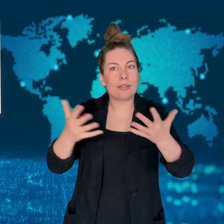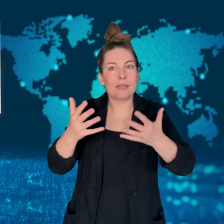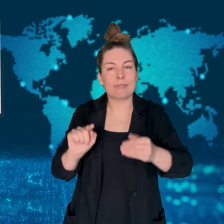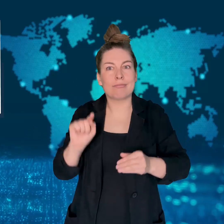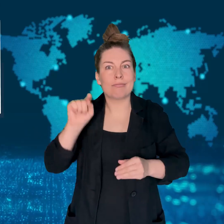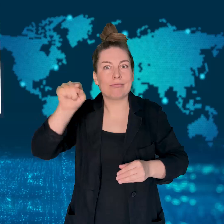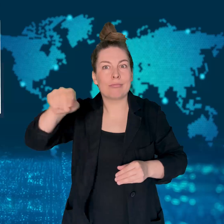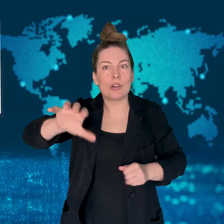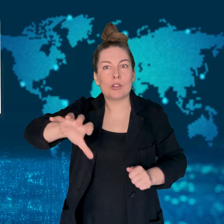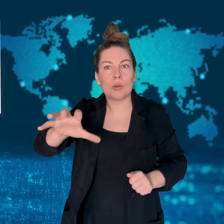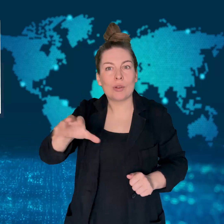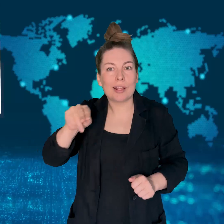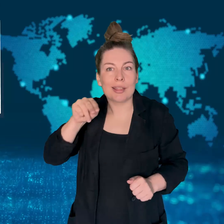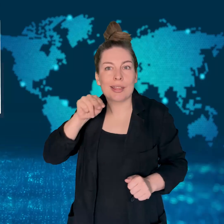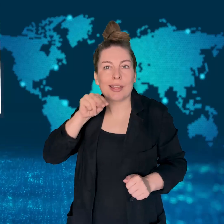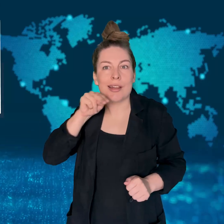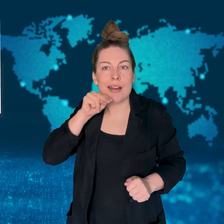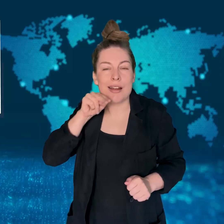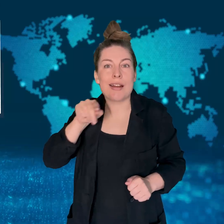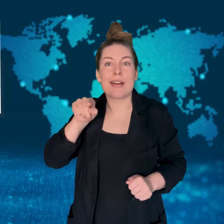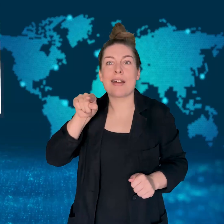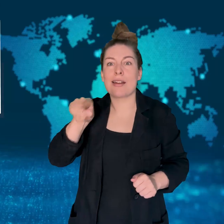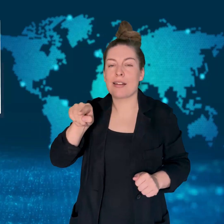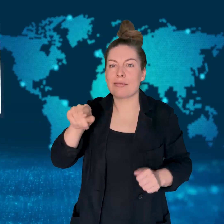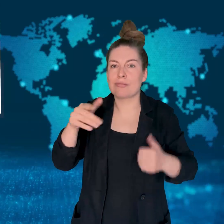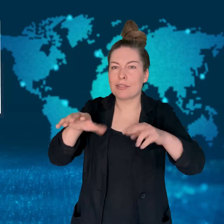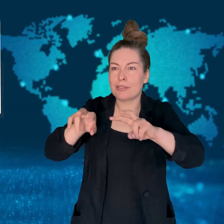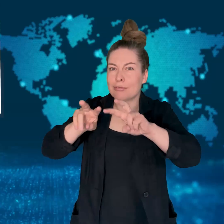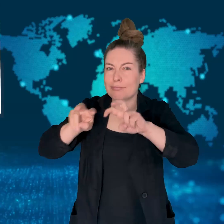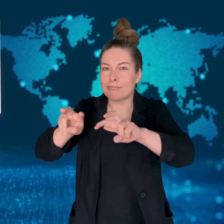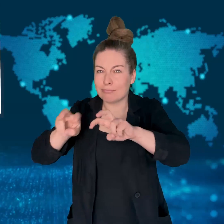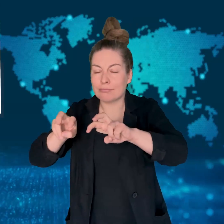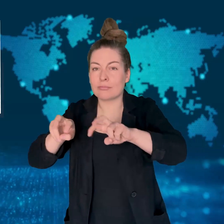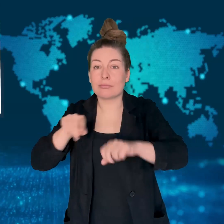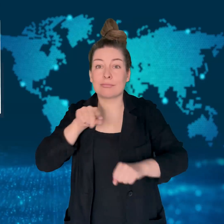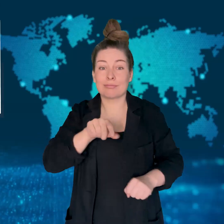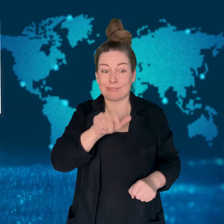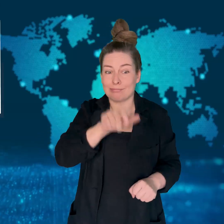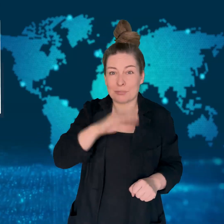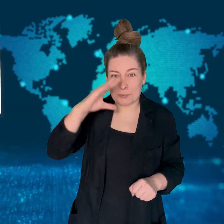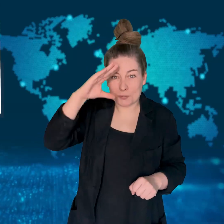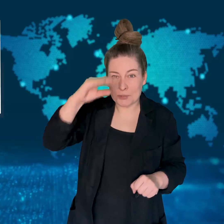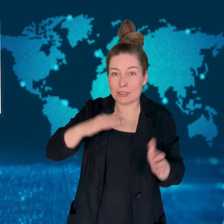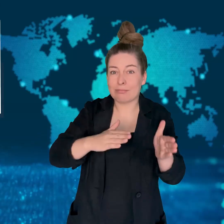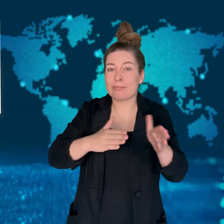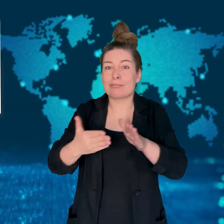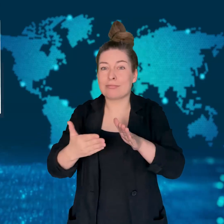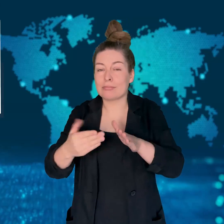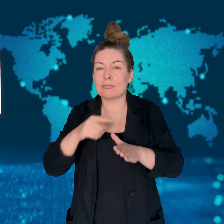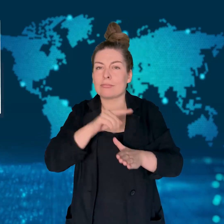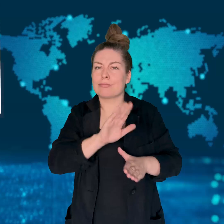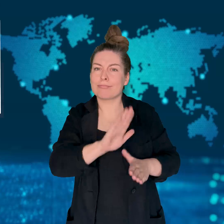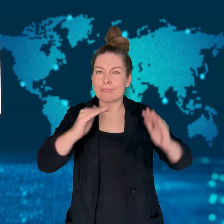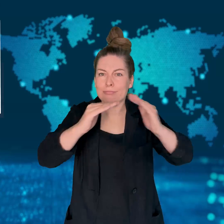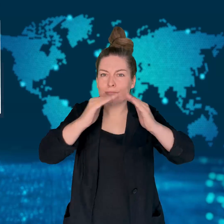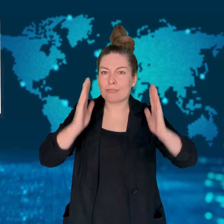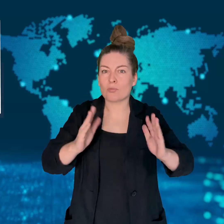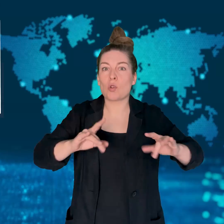The boy was from Australia.